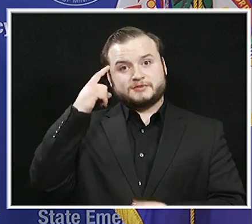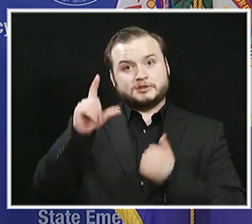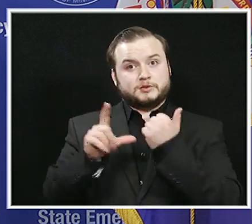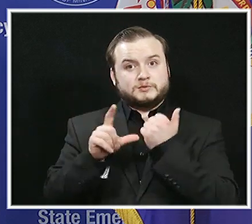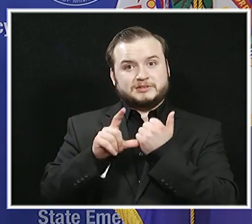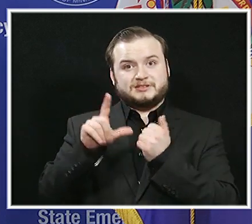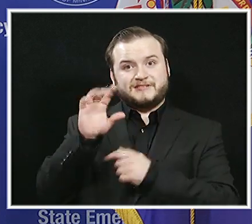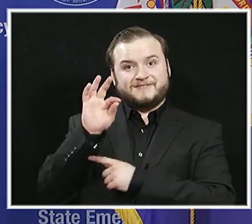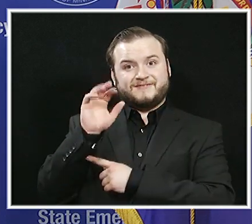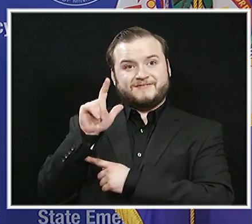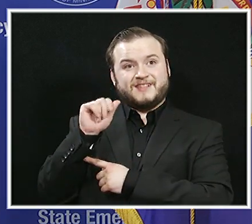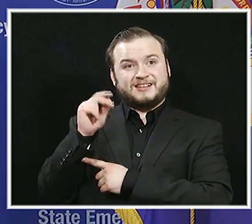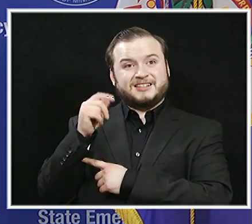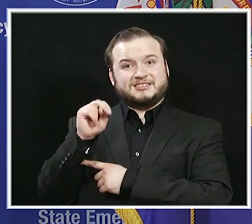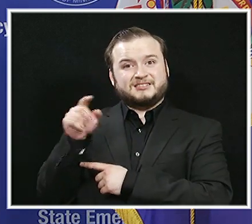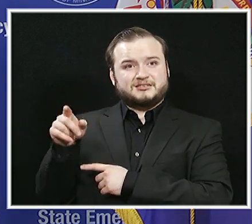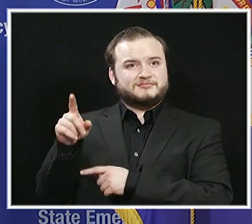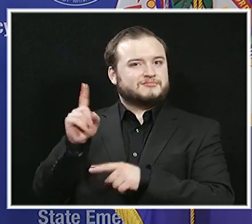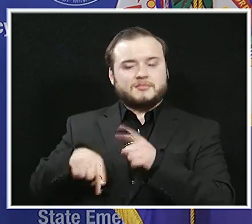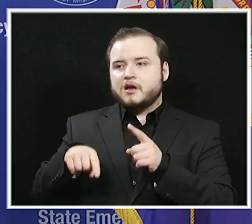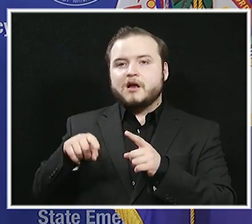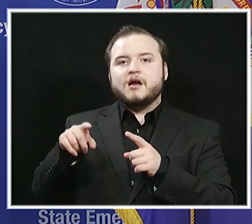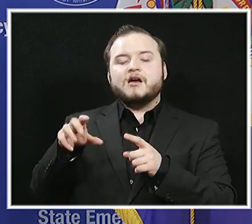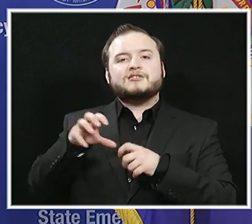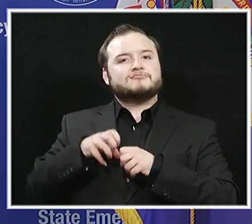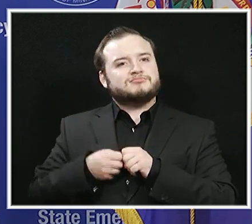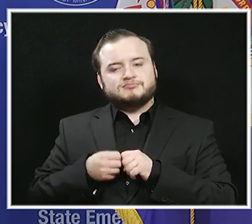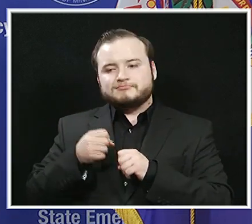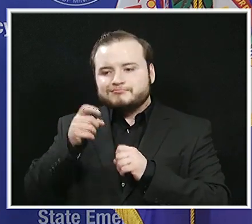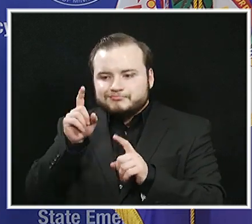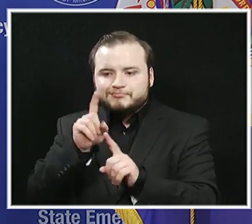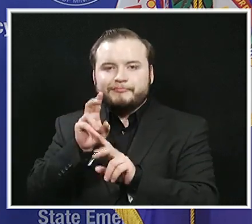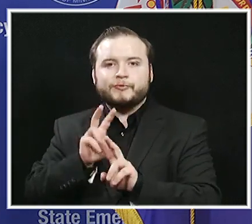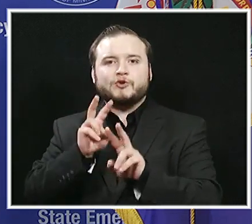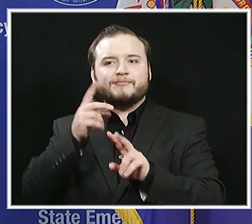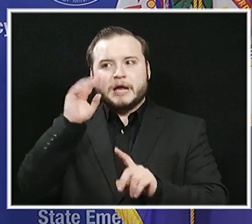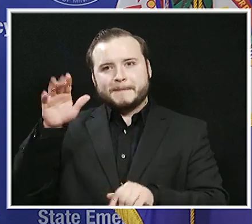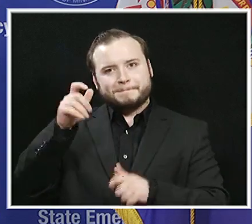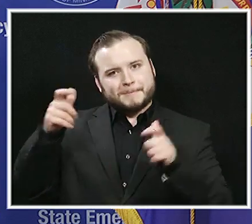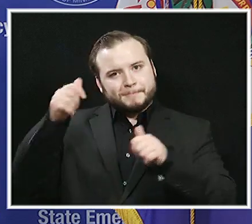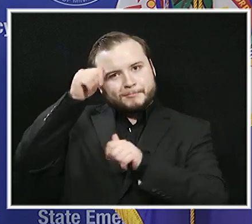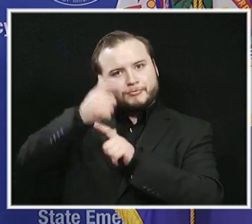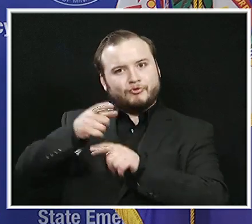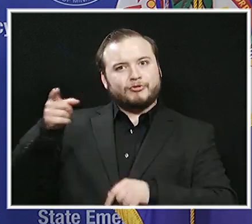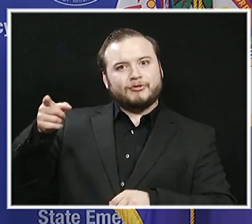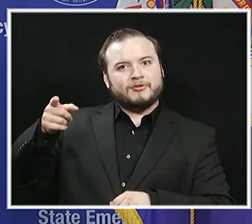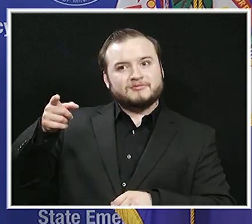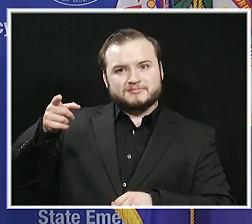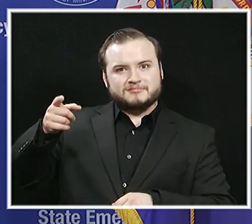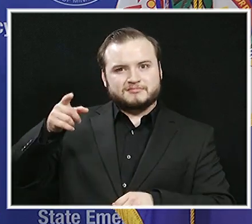trying to bury our dead. Lieutenant Governor Flanagan mentioned this morning she has not yet been able to grieve